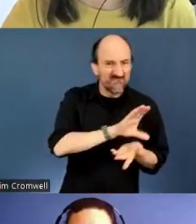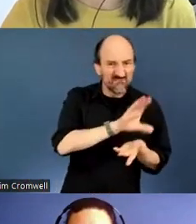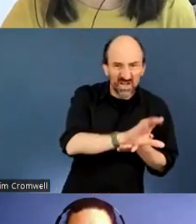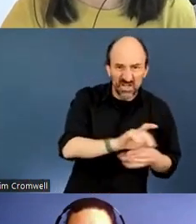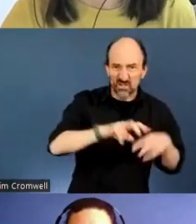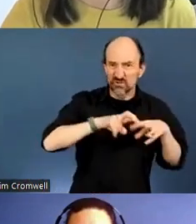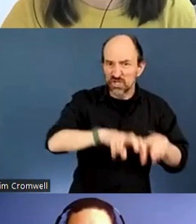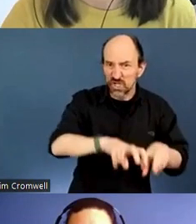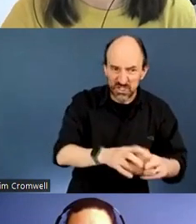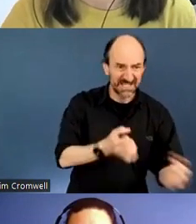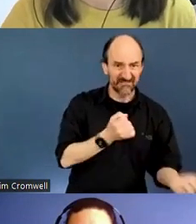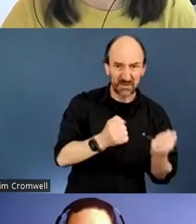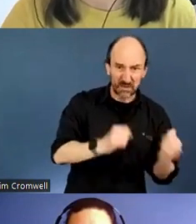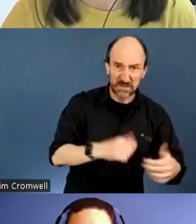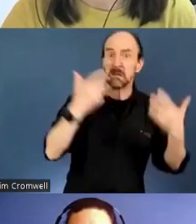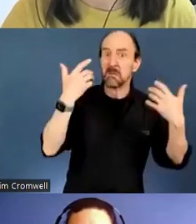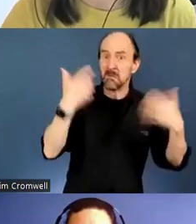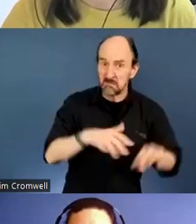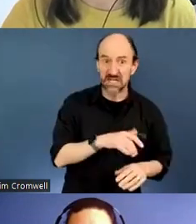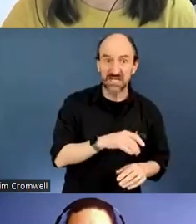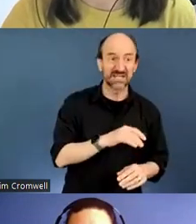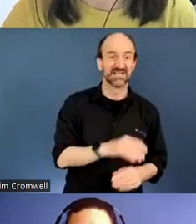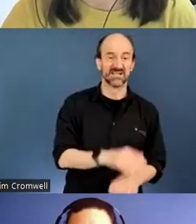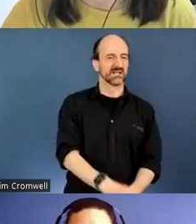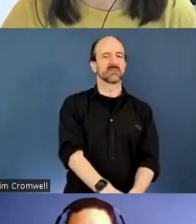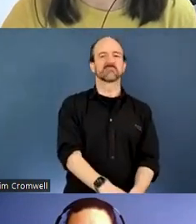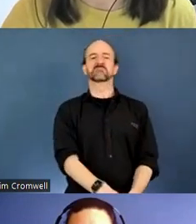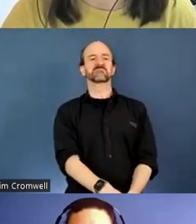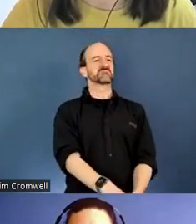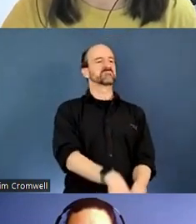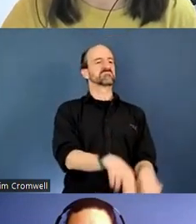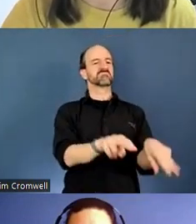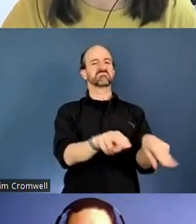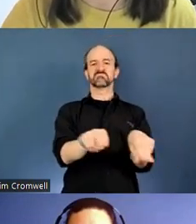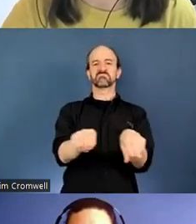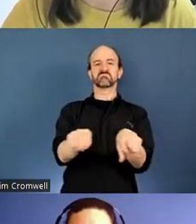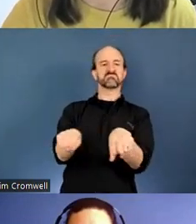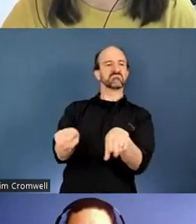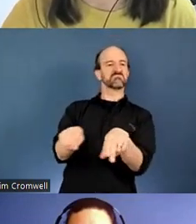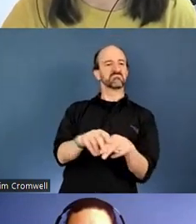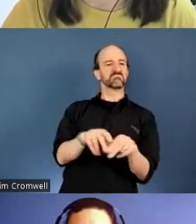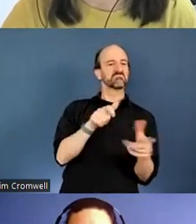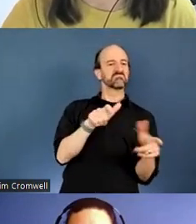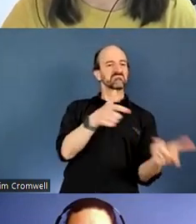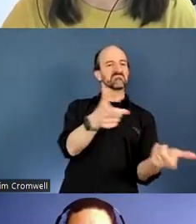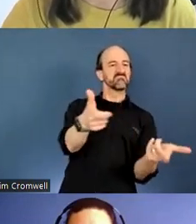research on community members - rather than with community members.